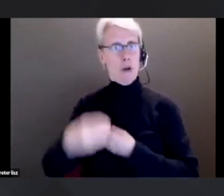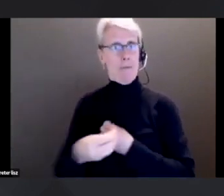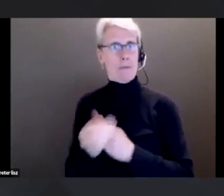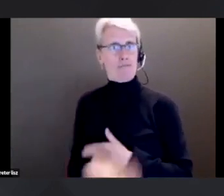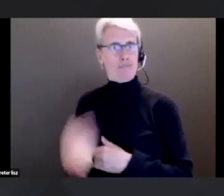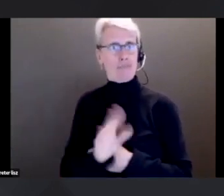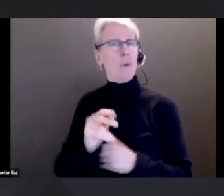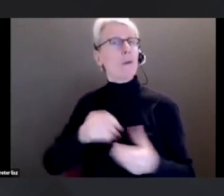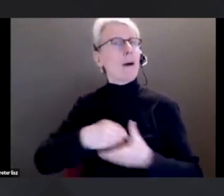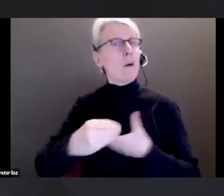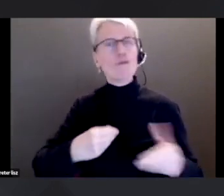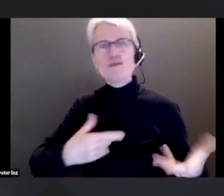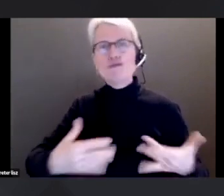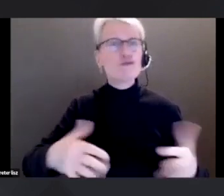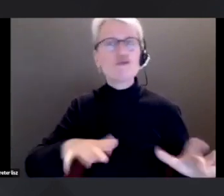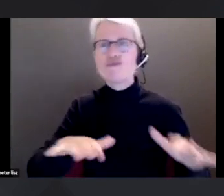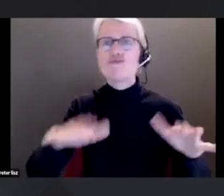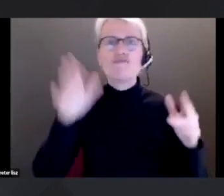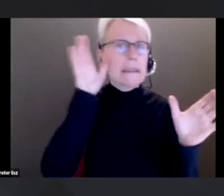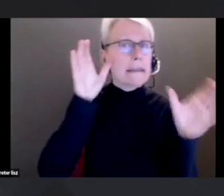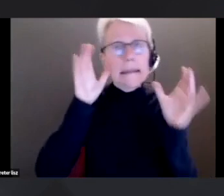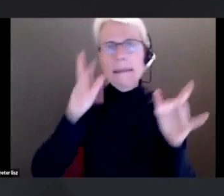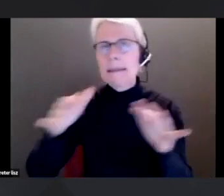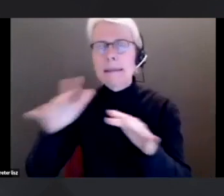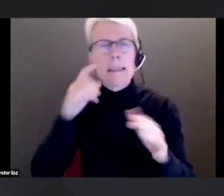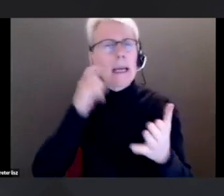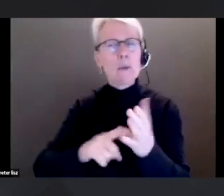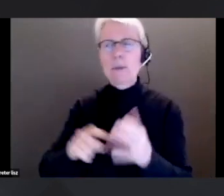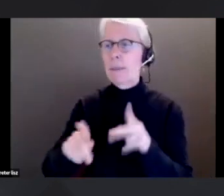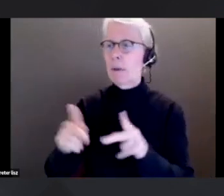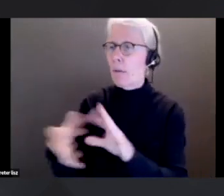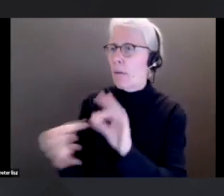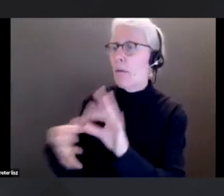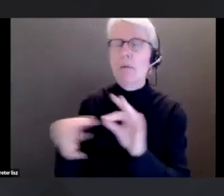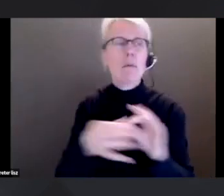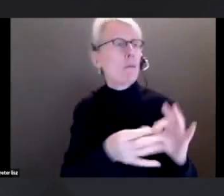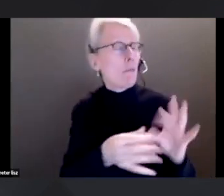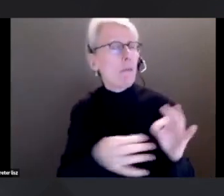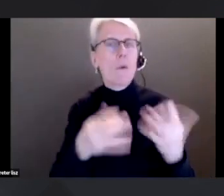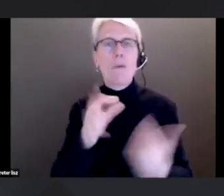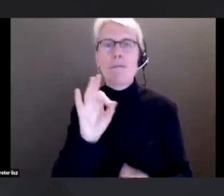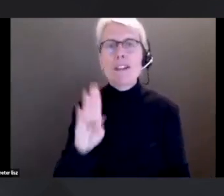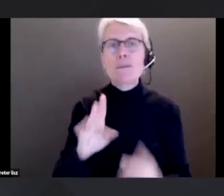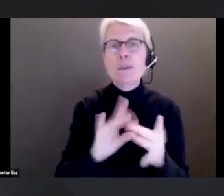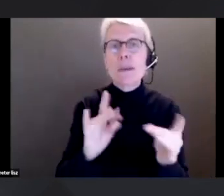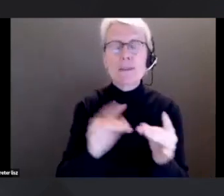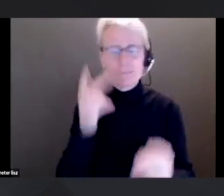We've received stuff there. So to me it's just, you know, when you have the connection with the community, you hear it,